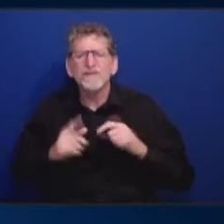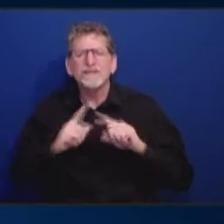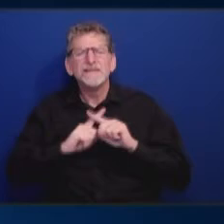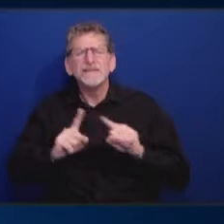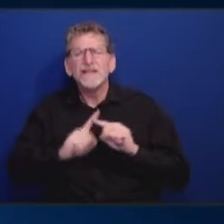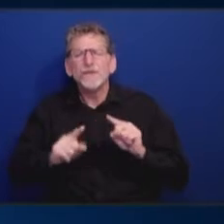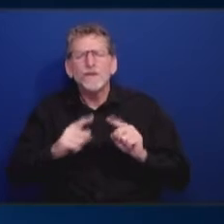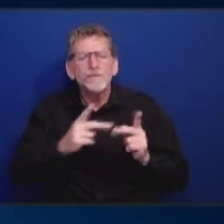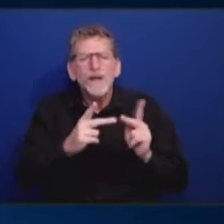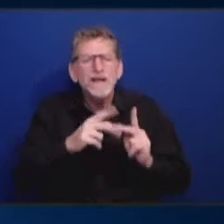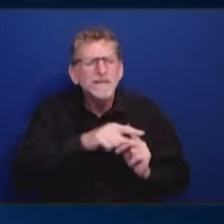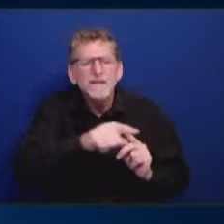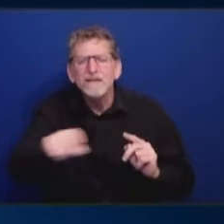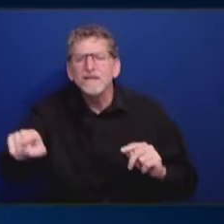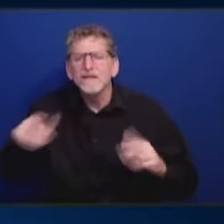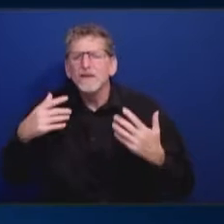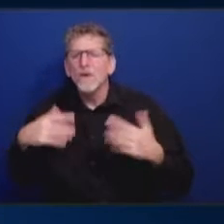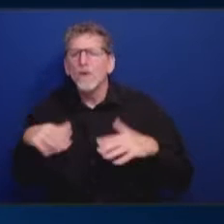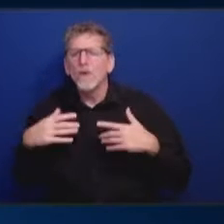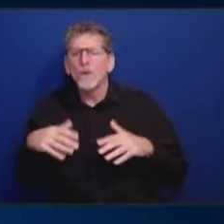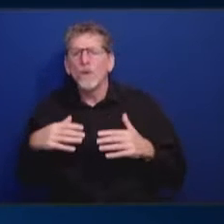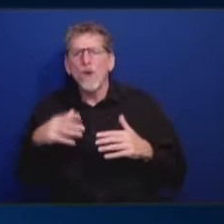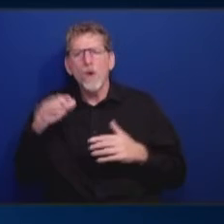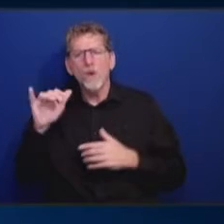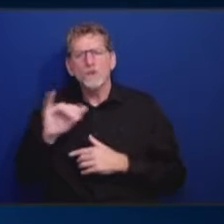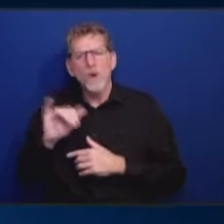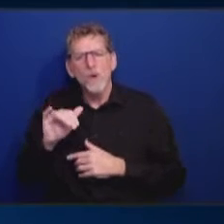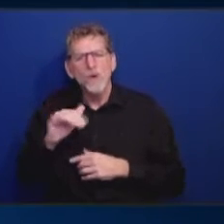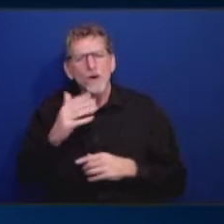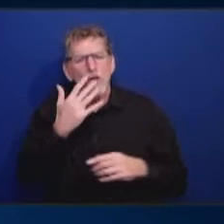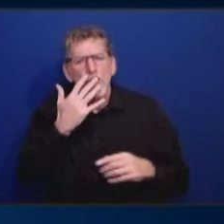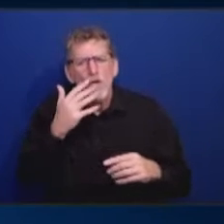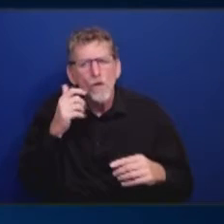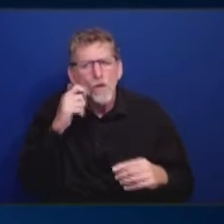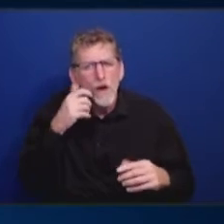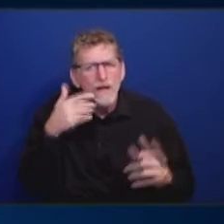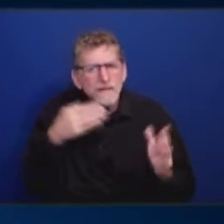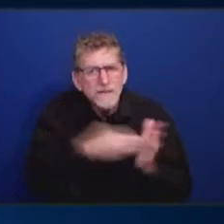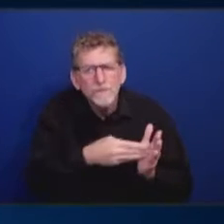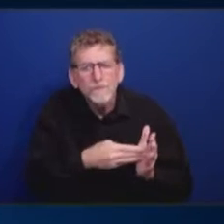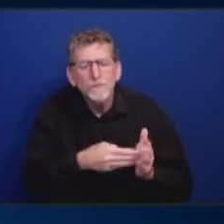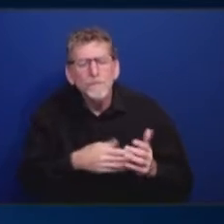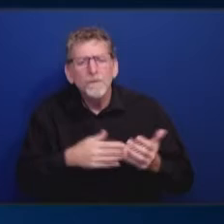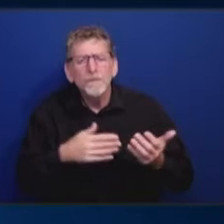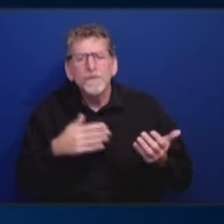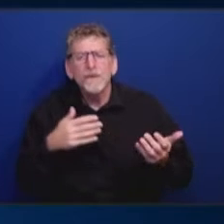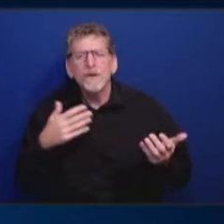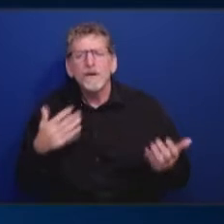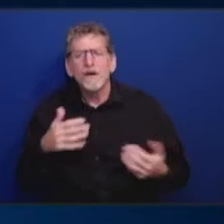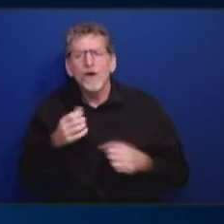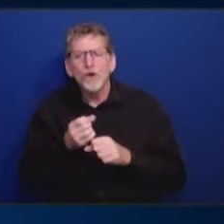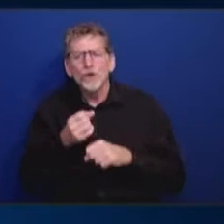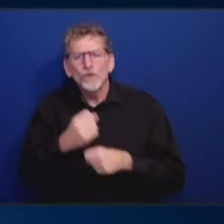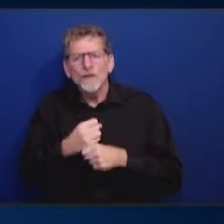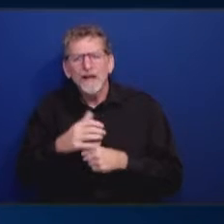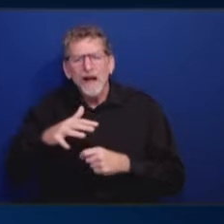of racism that have created neighborhoods, or created the conditions that people live in.